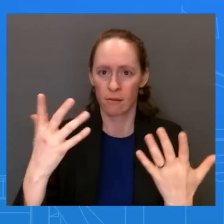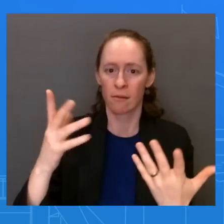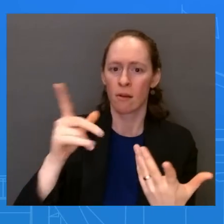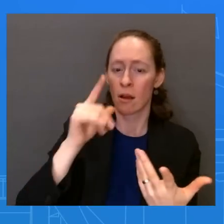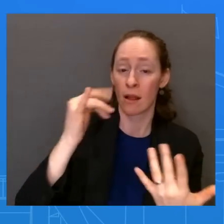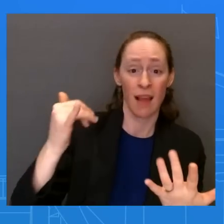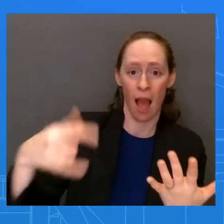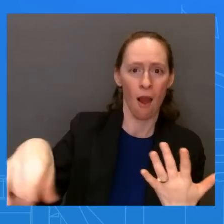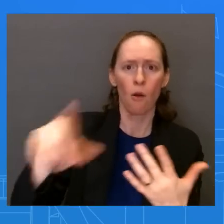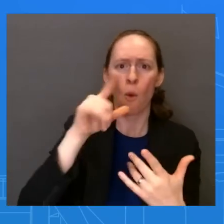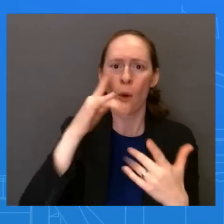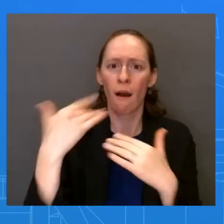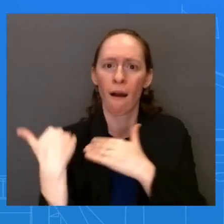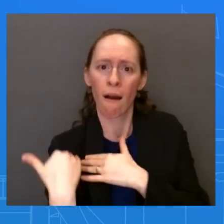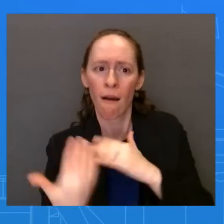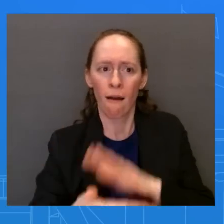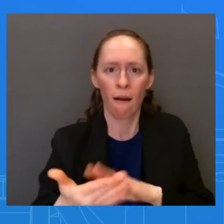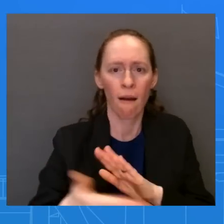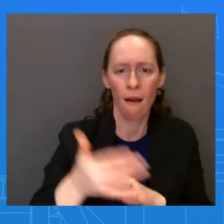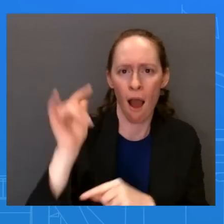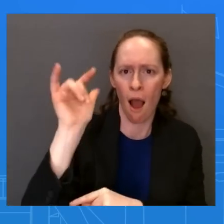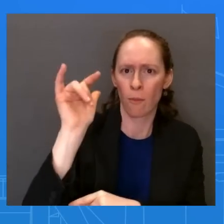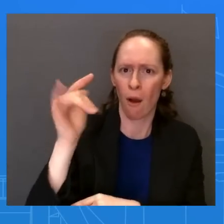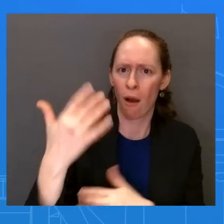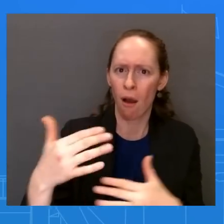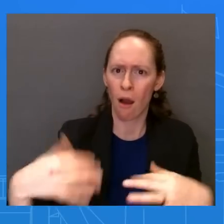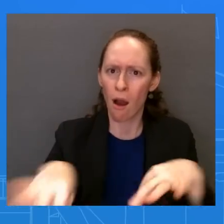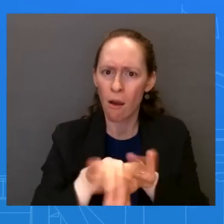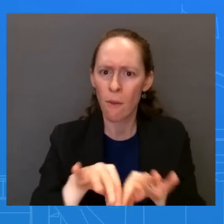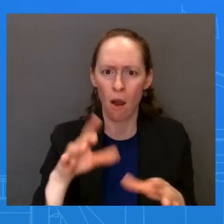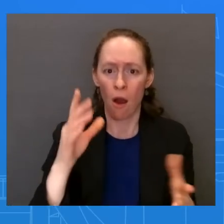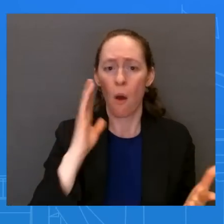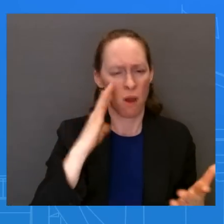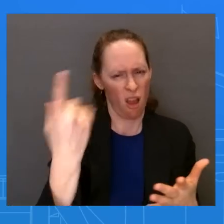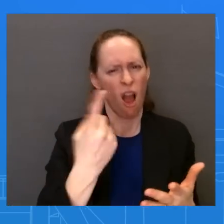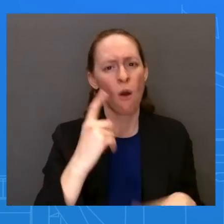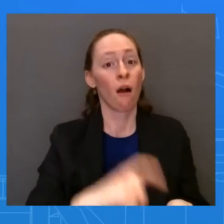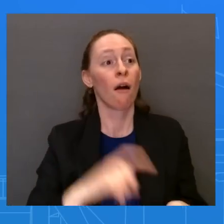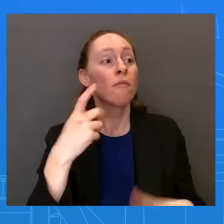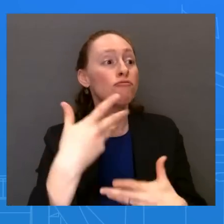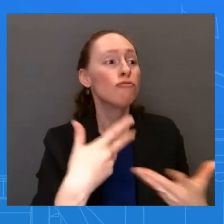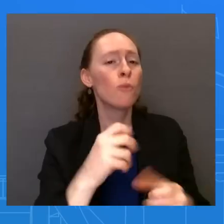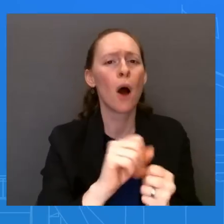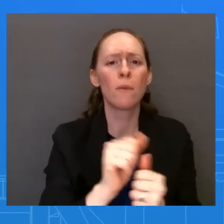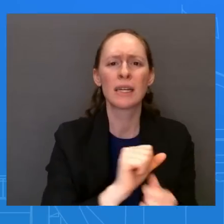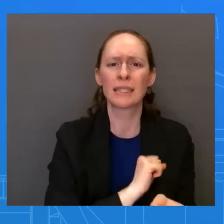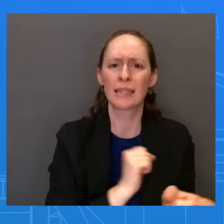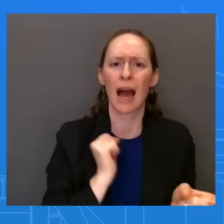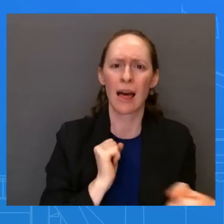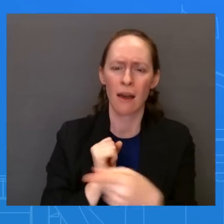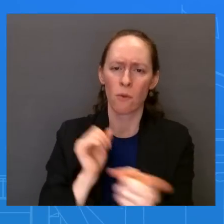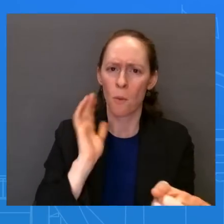Senator Cantwell, and others to seek this swift -- the swift confirmation. So, clearly, that is important to us.